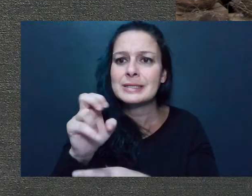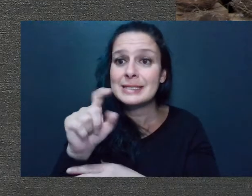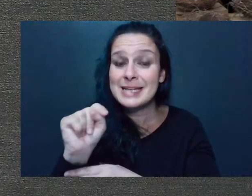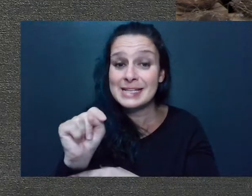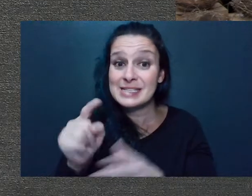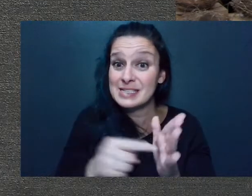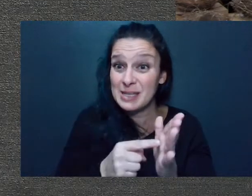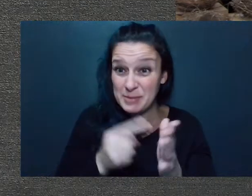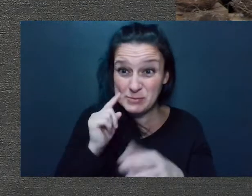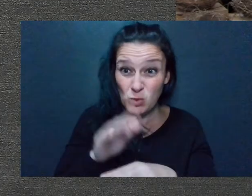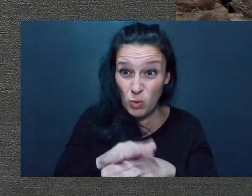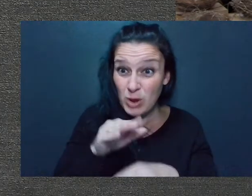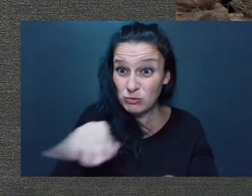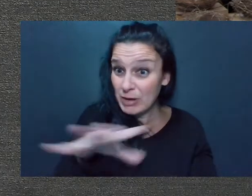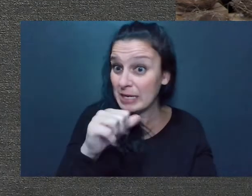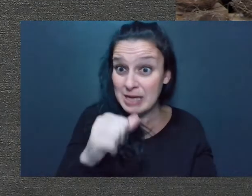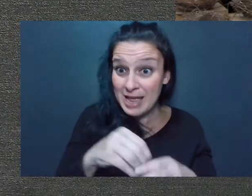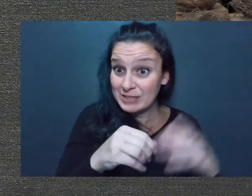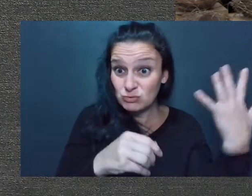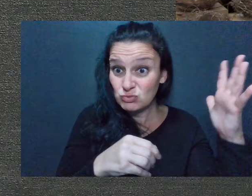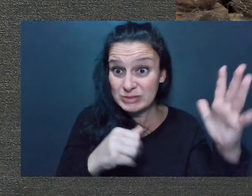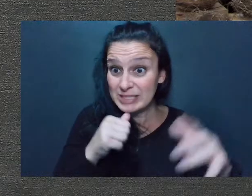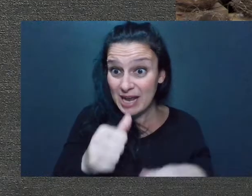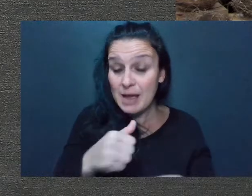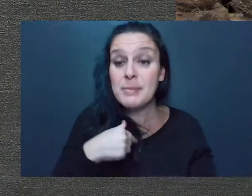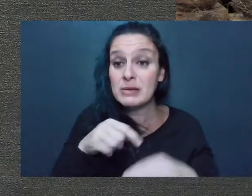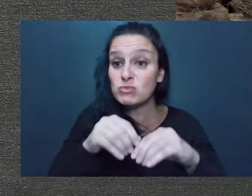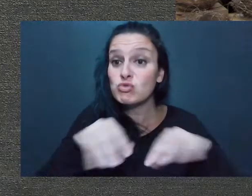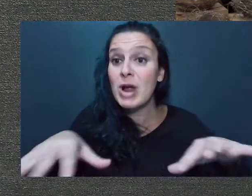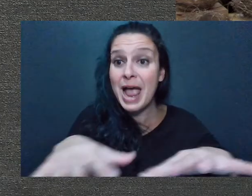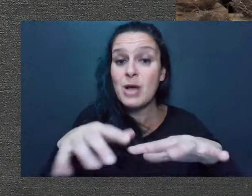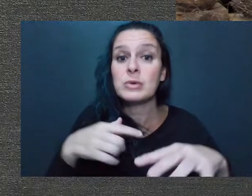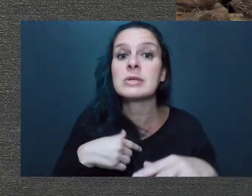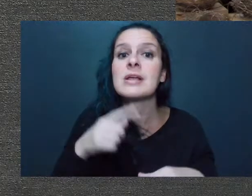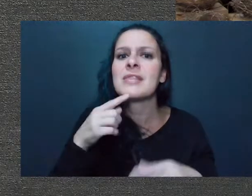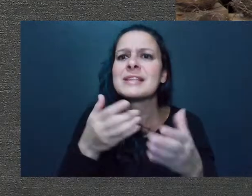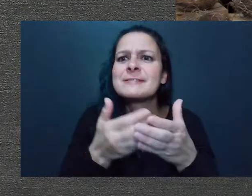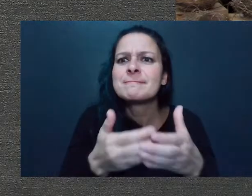And this nest is on the ground and is used for a soft place